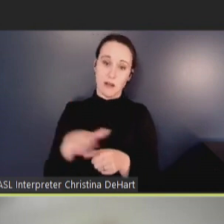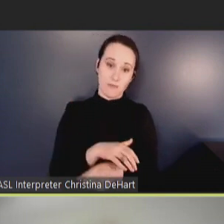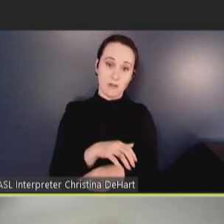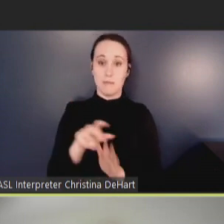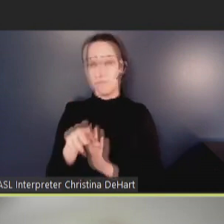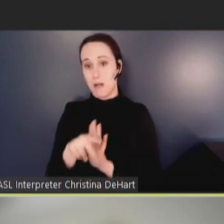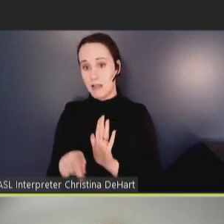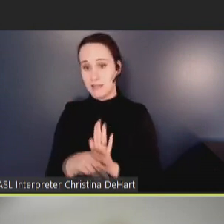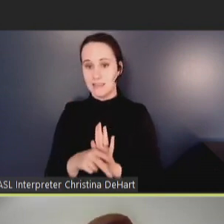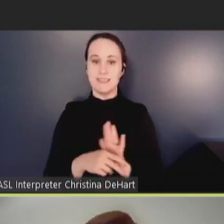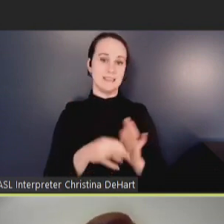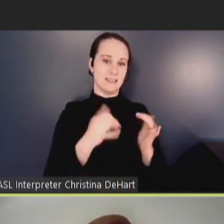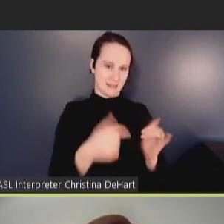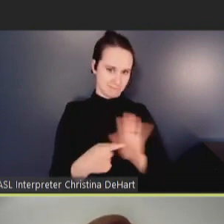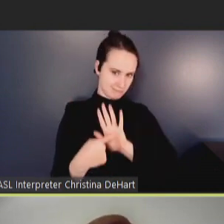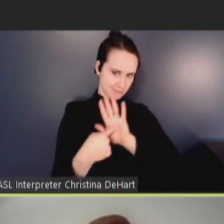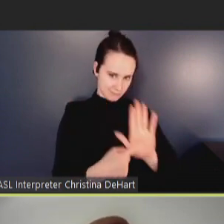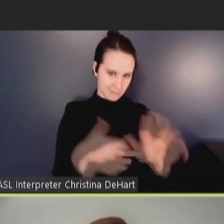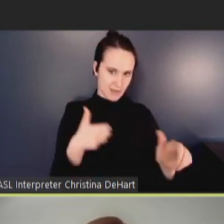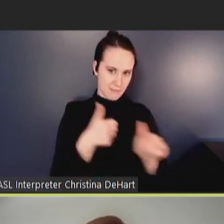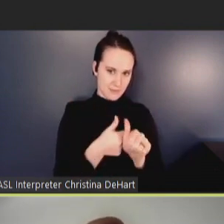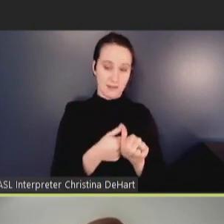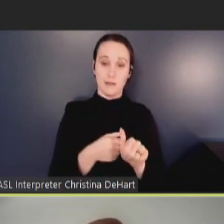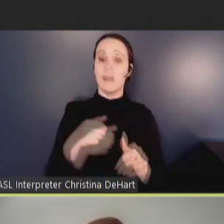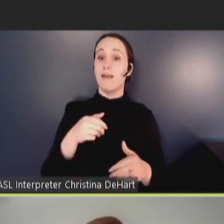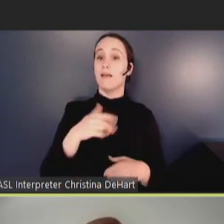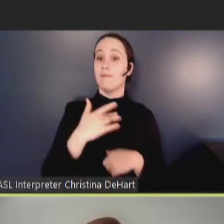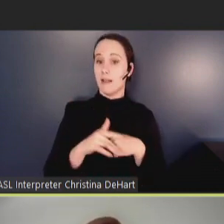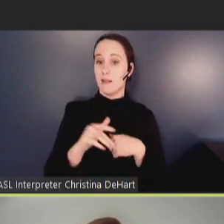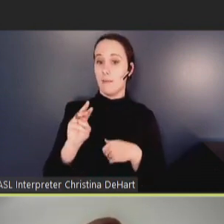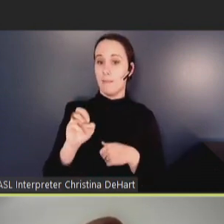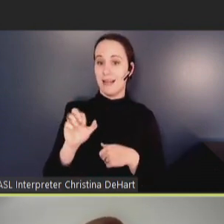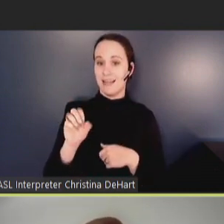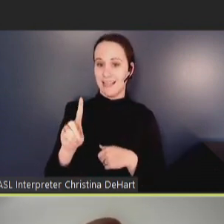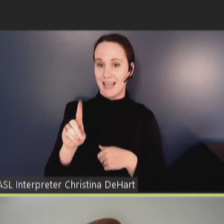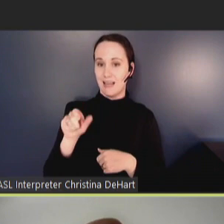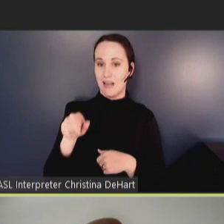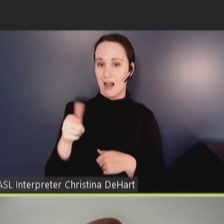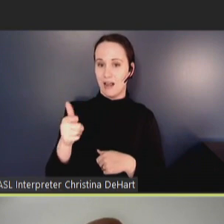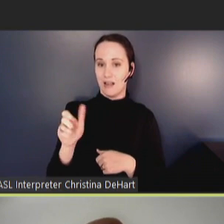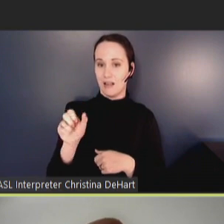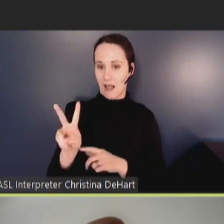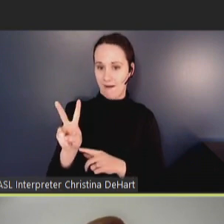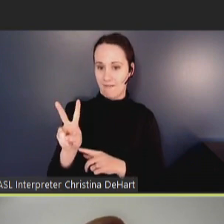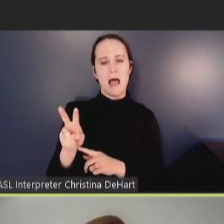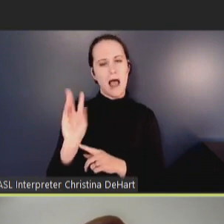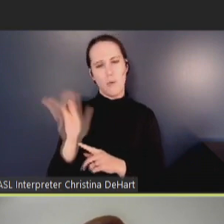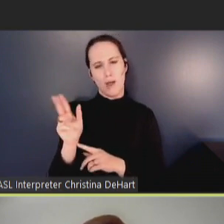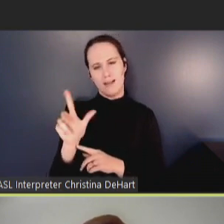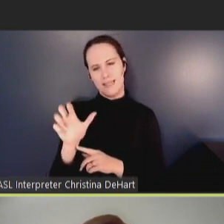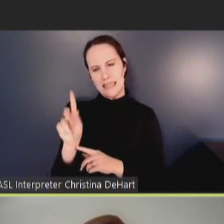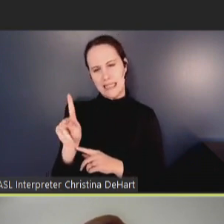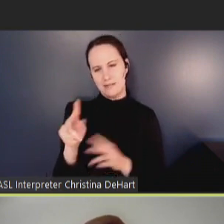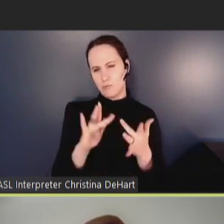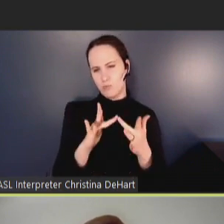that is now available on Medicaid.gov, and I can get the link to folks. But that was released,